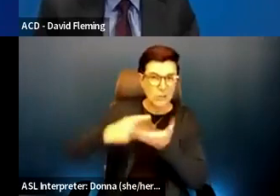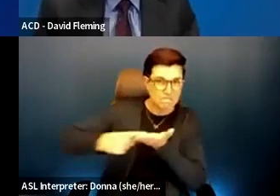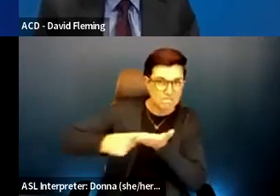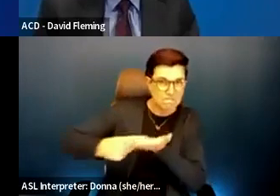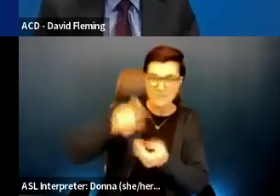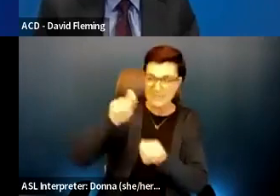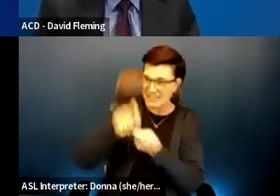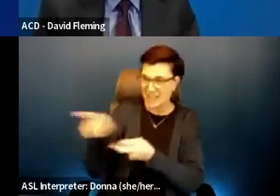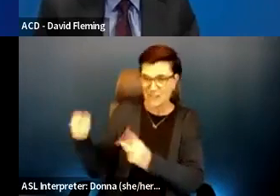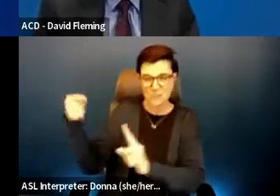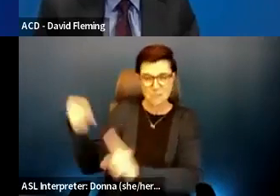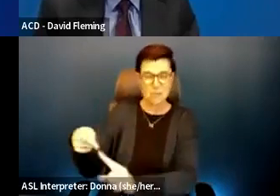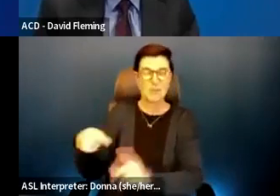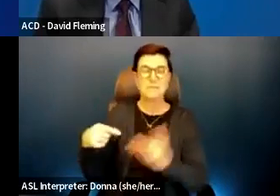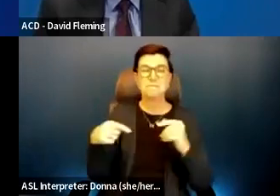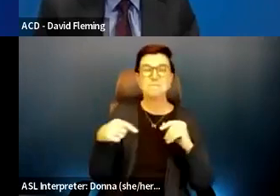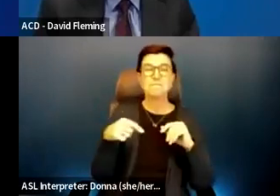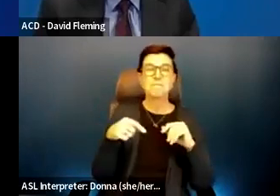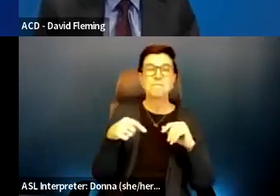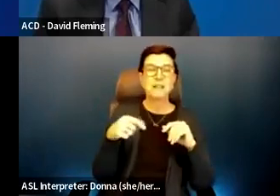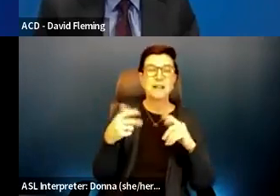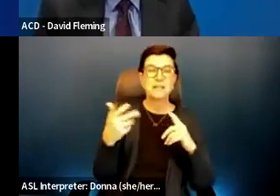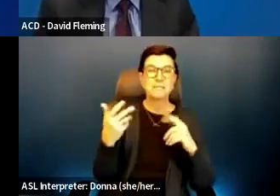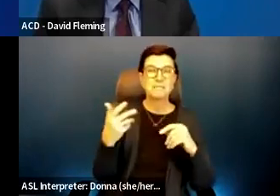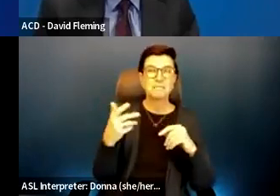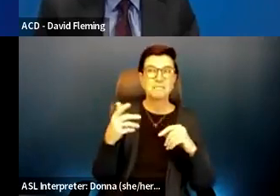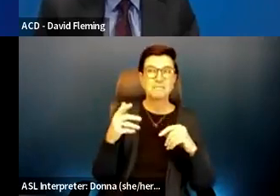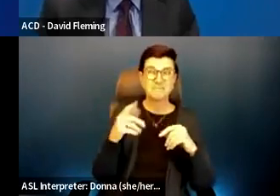that sort of burden and the challenges.